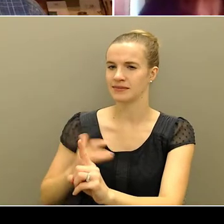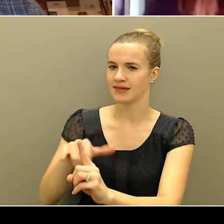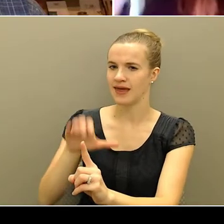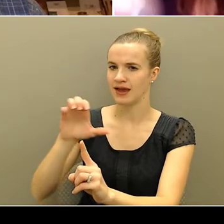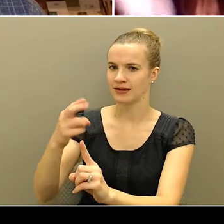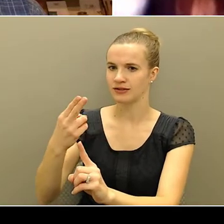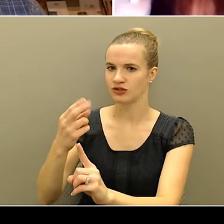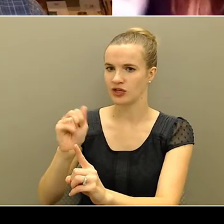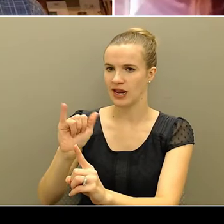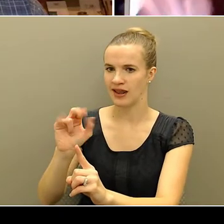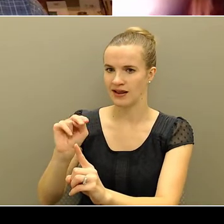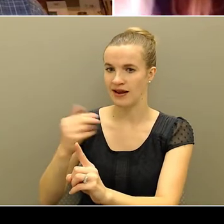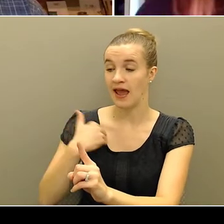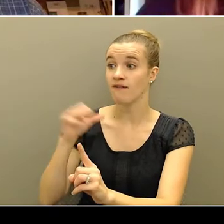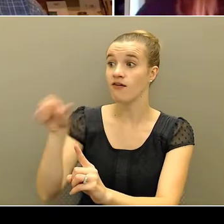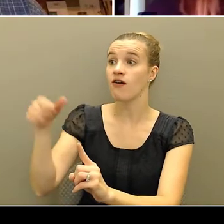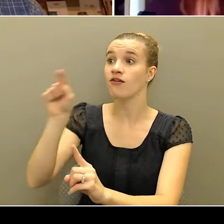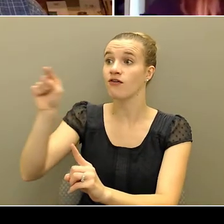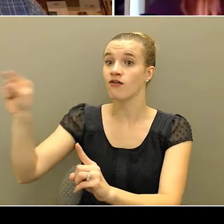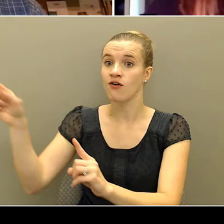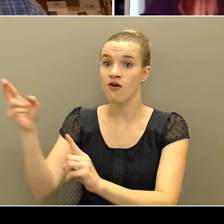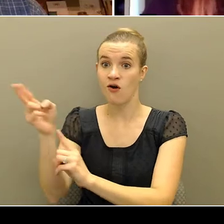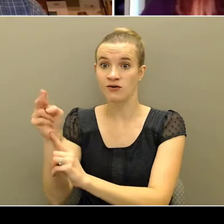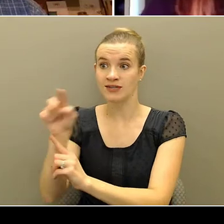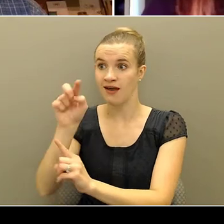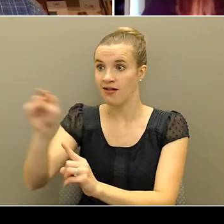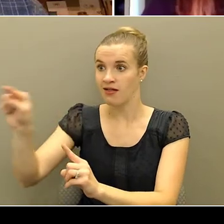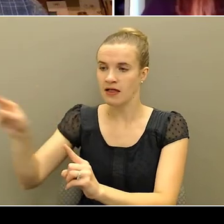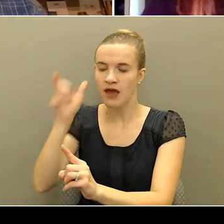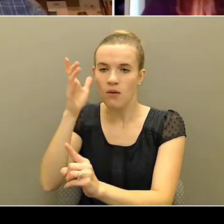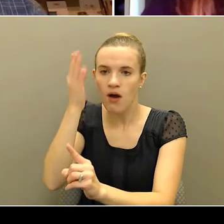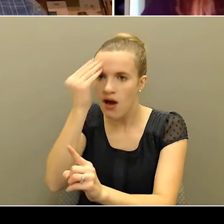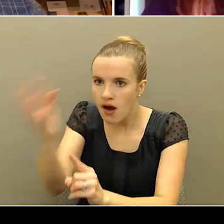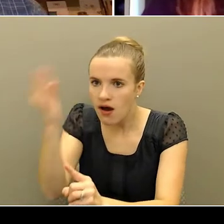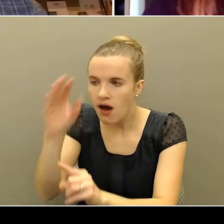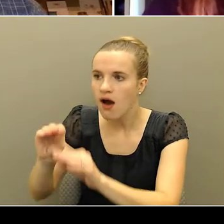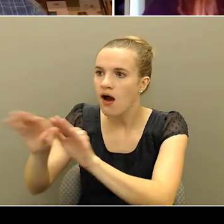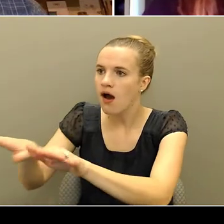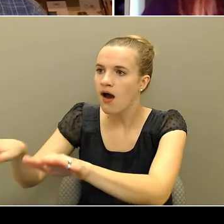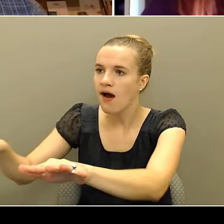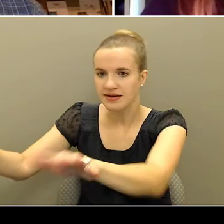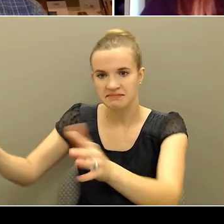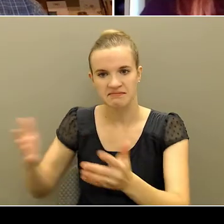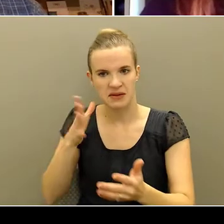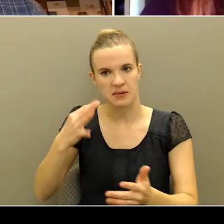you know, it would be followed and people would be more aware of it. Erik: Right. And I know that that's, that's something that's available if